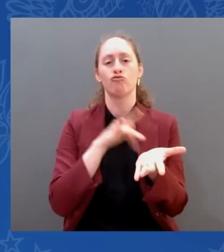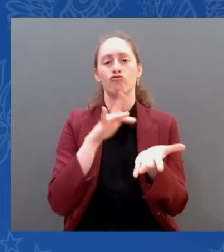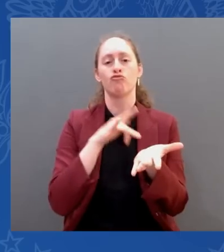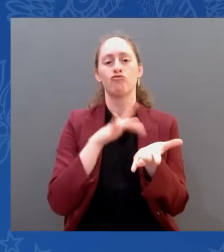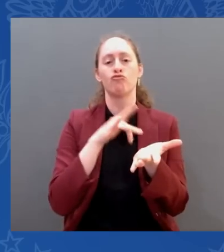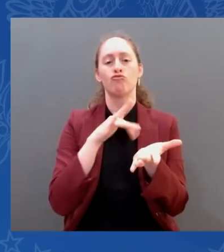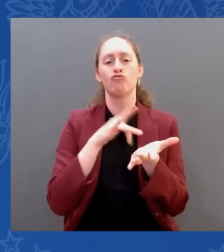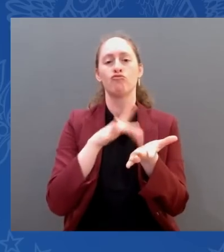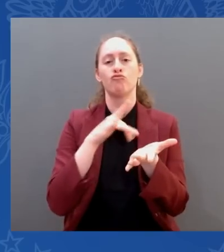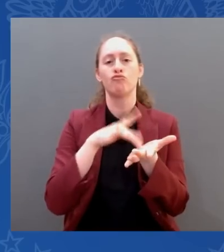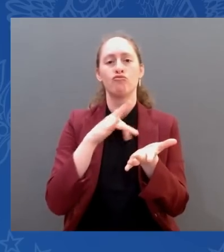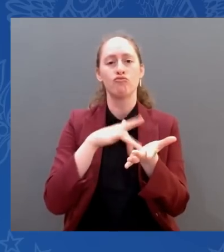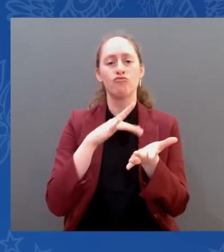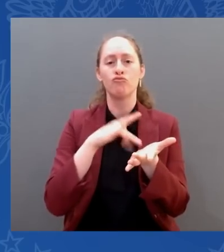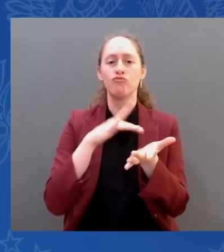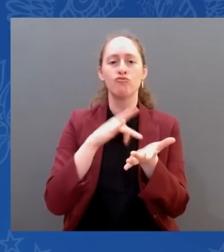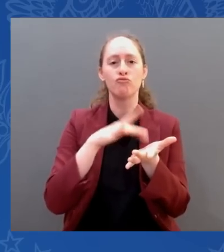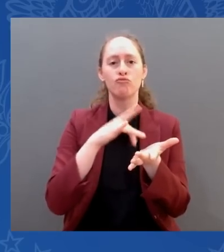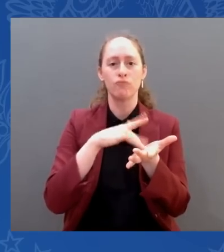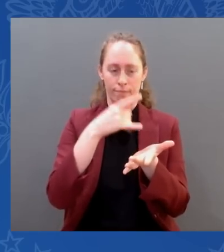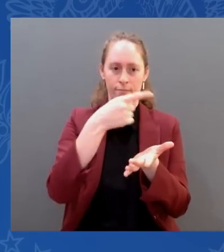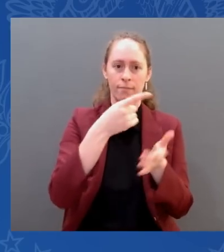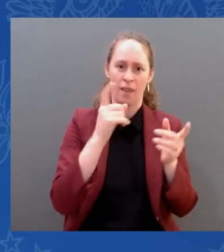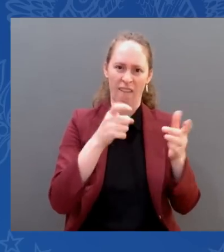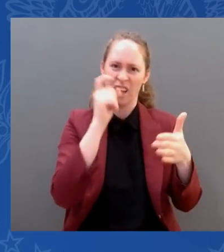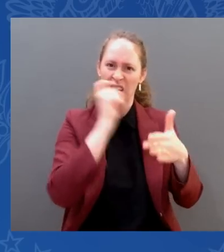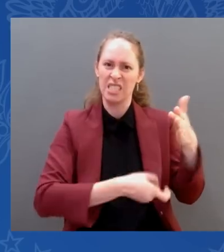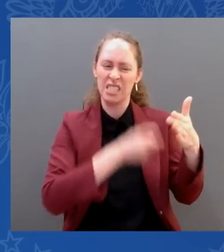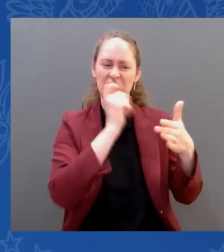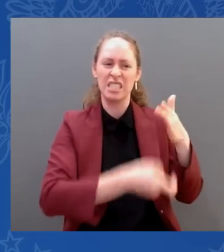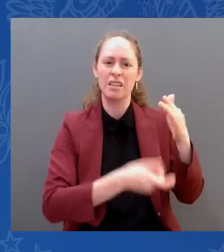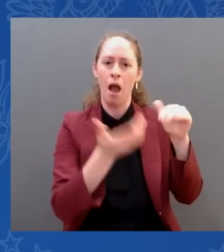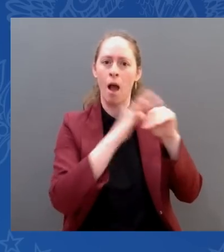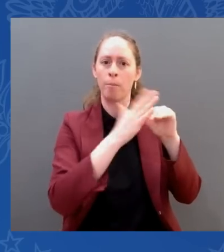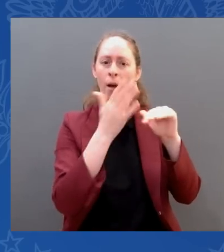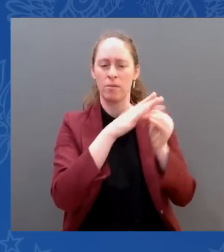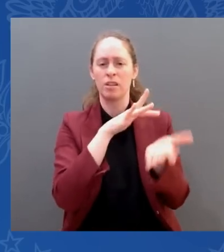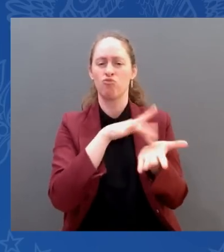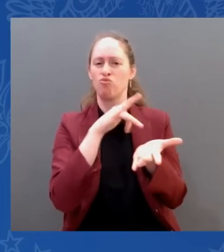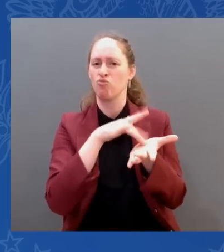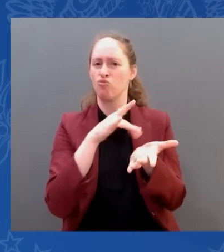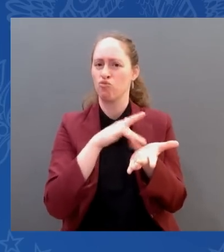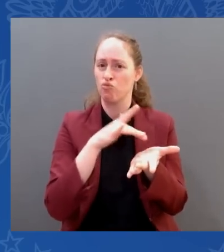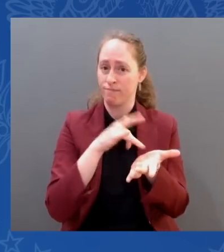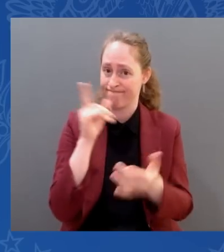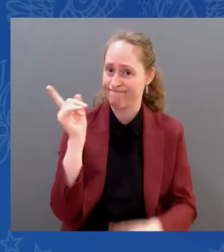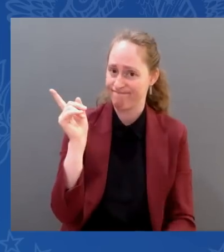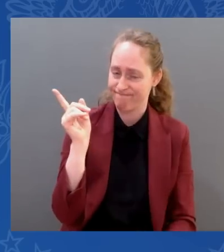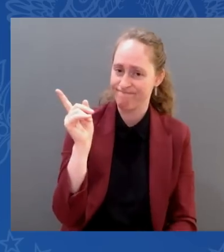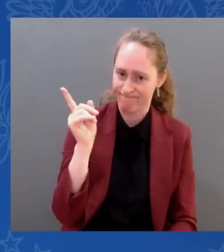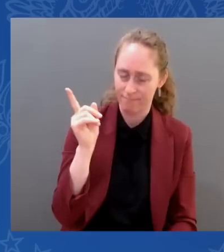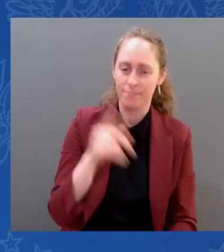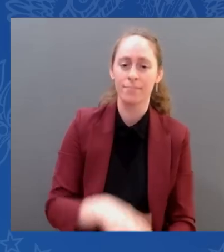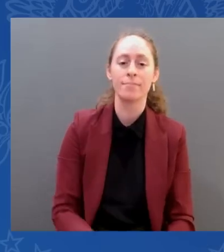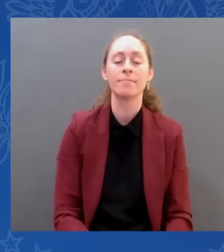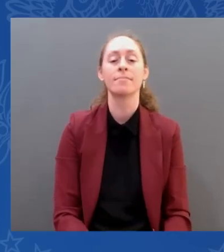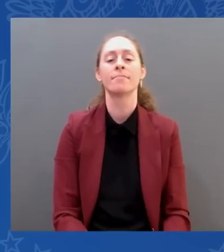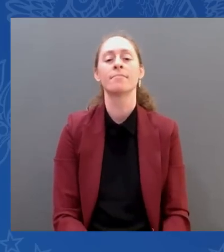And, number two, the reason they're not drilling is they're buying back their own stock -- which should be taxed, quite frankly --